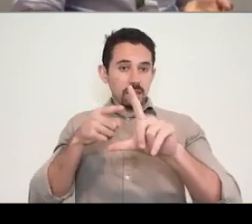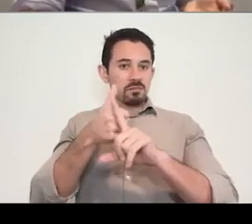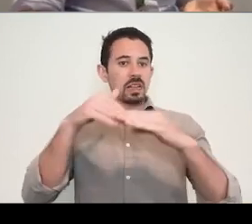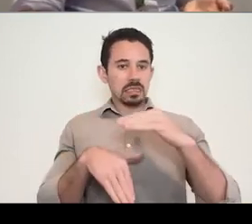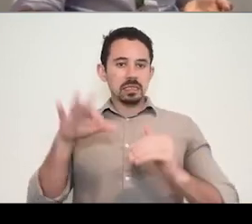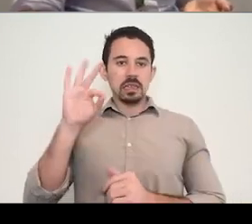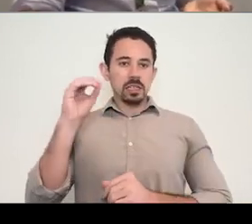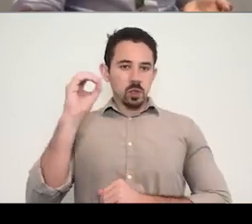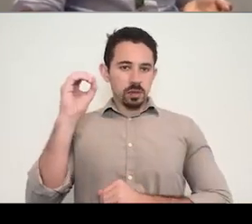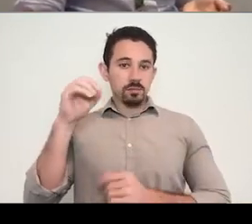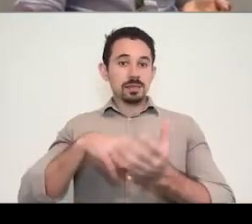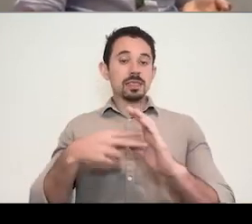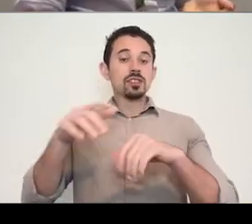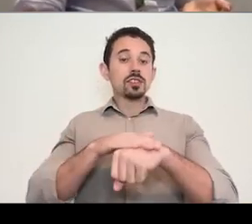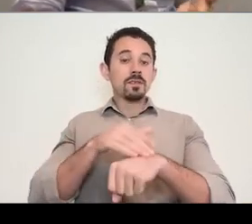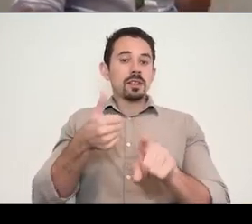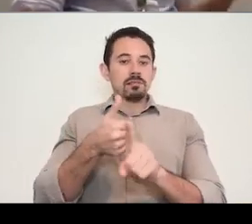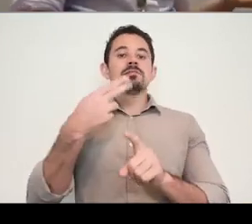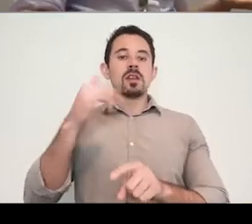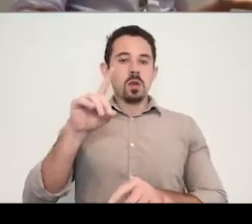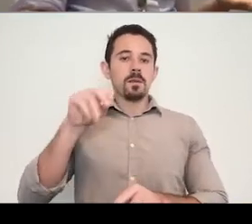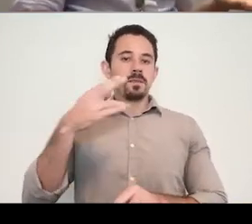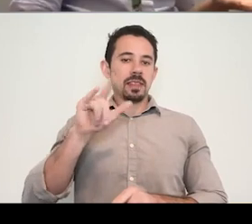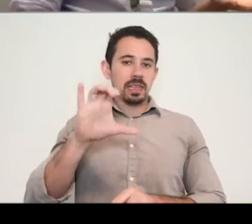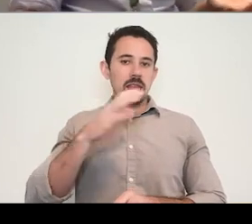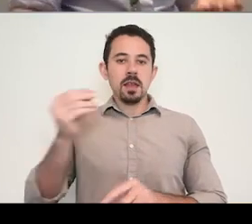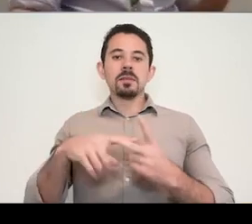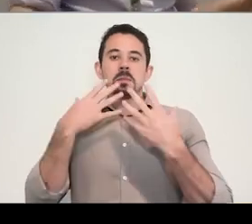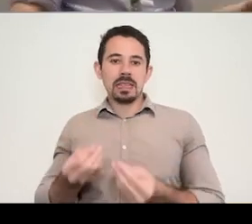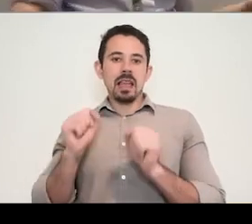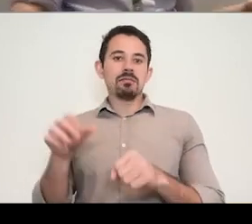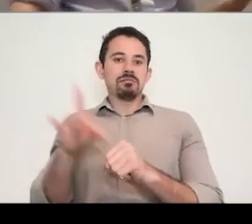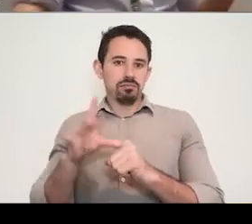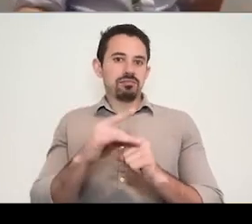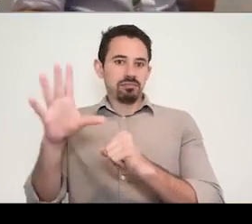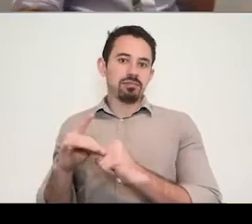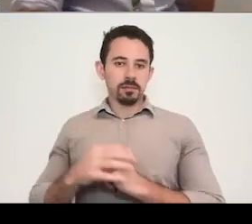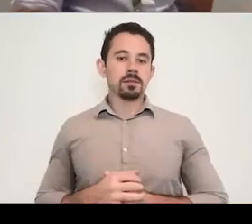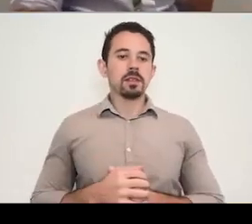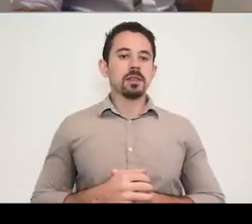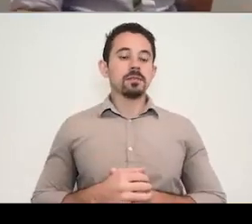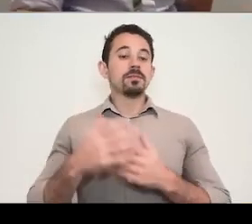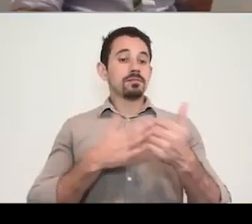the surfaces were all hydrophilic or wettable. However, all of the mutants had significantly